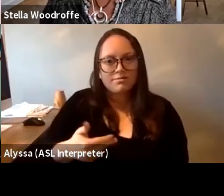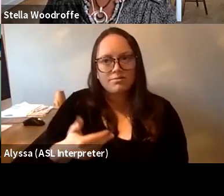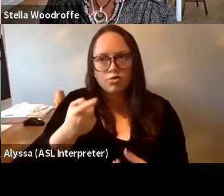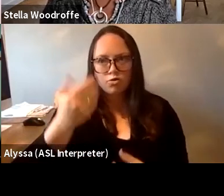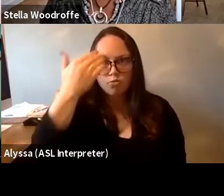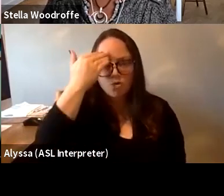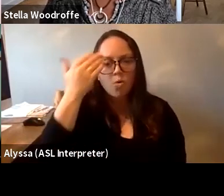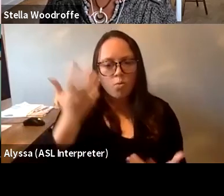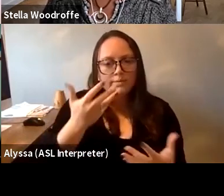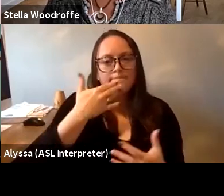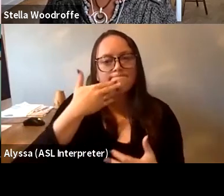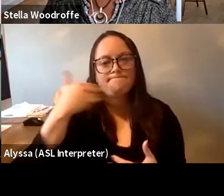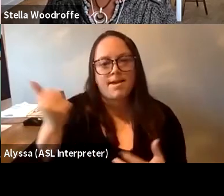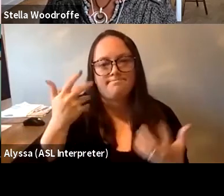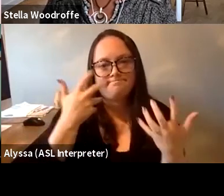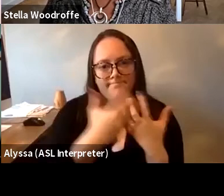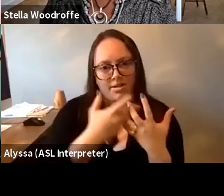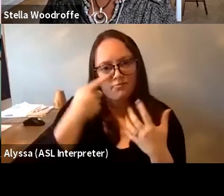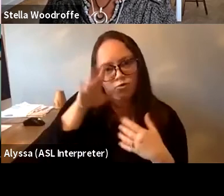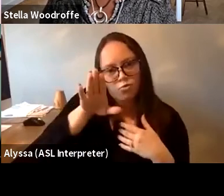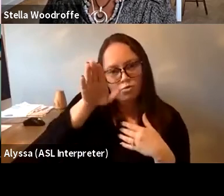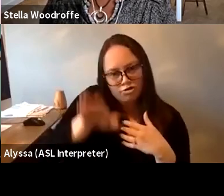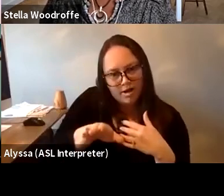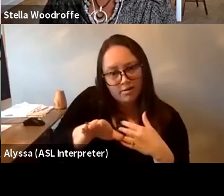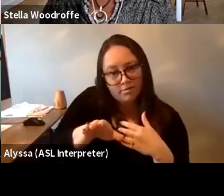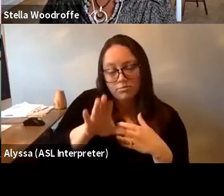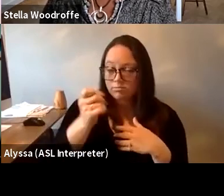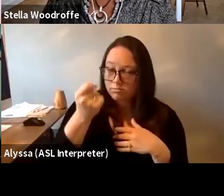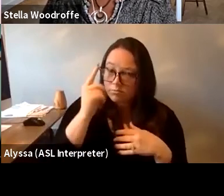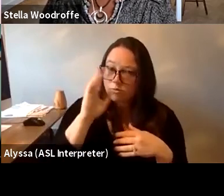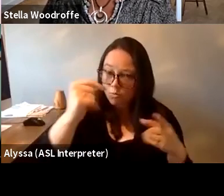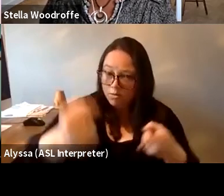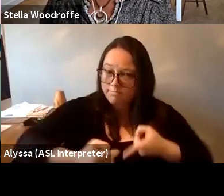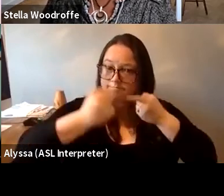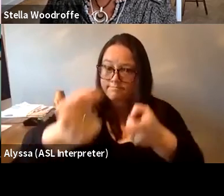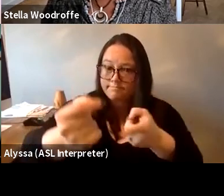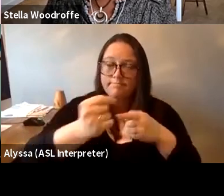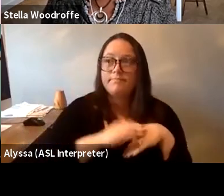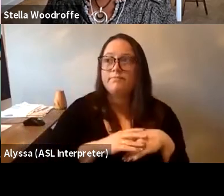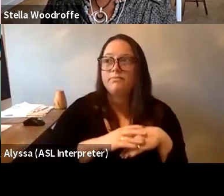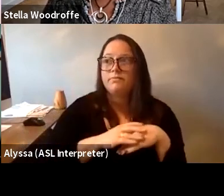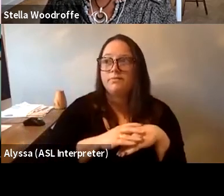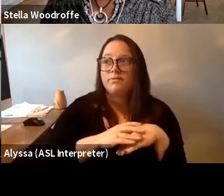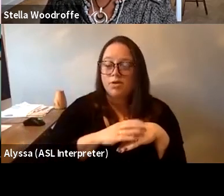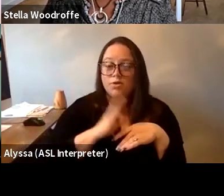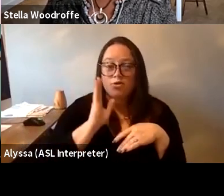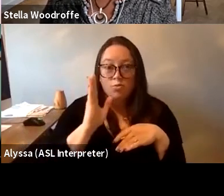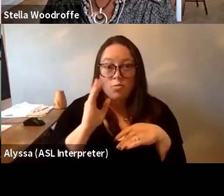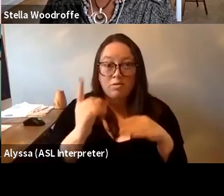your child, there will be difficulties, there will be days where you just want to run outside screaming and yelling,